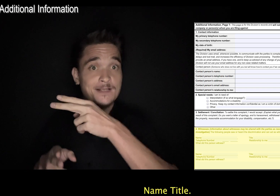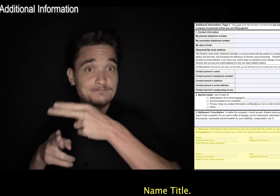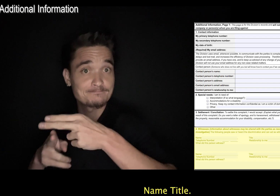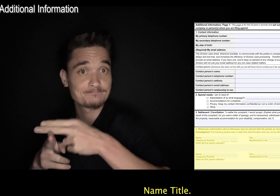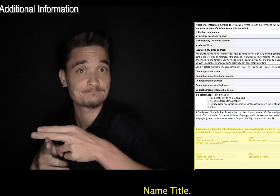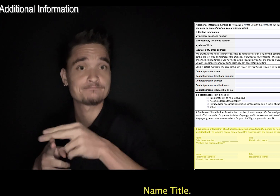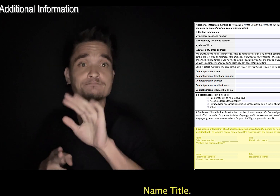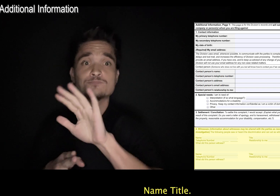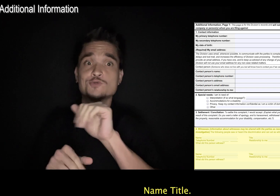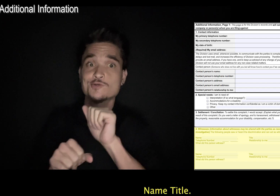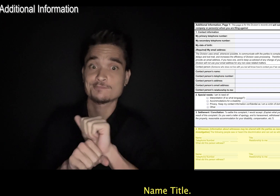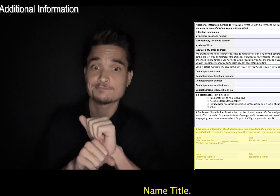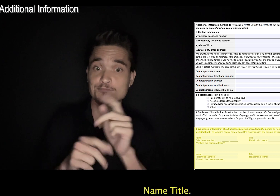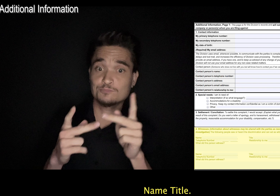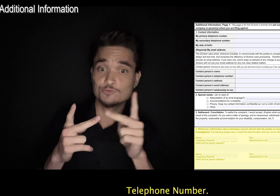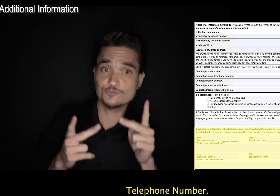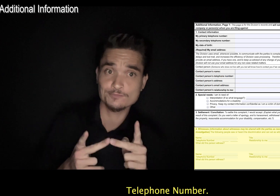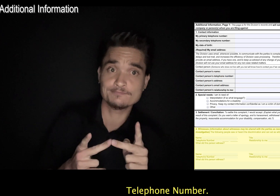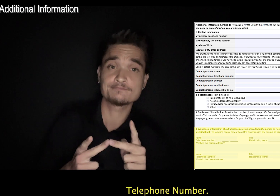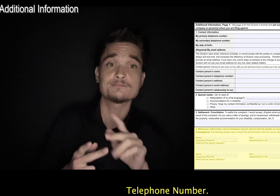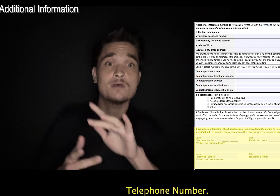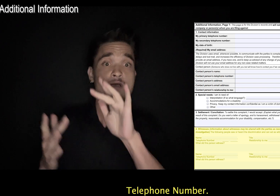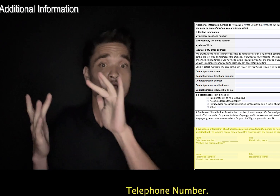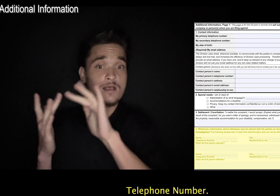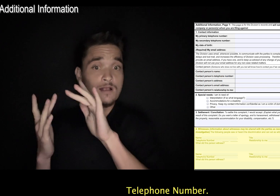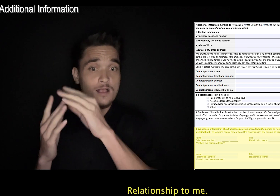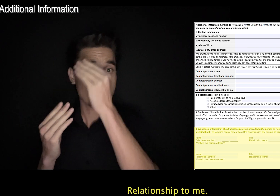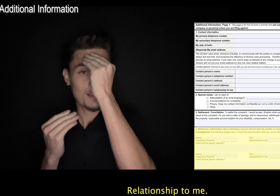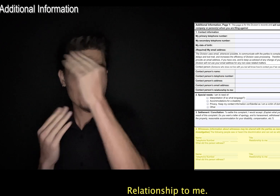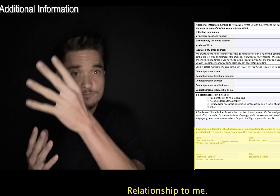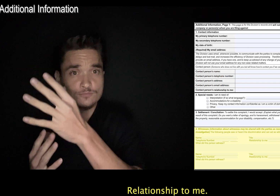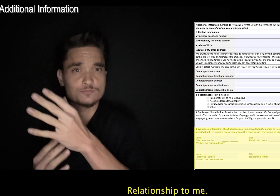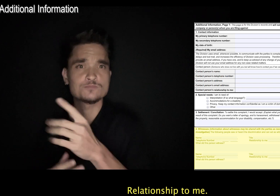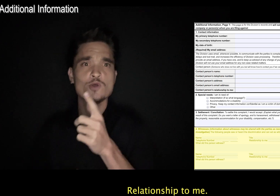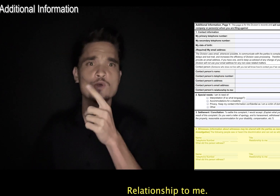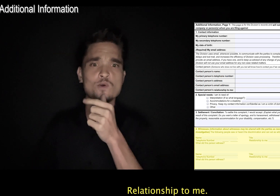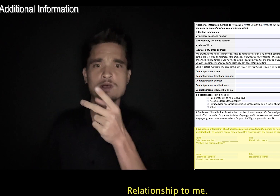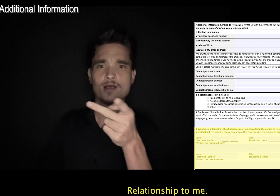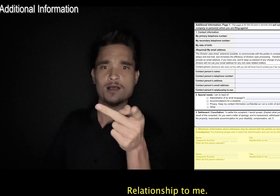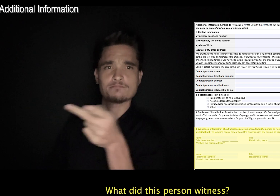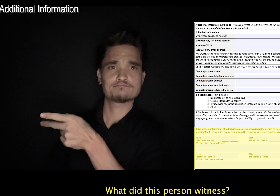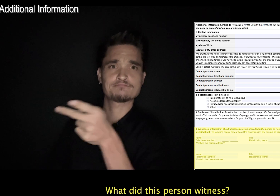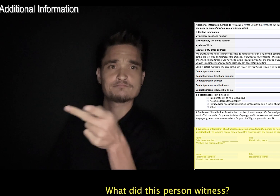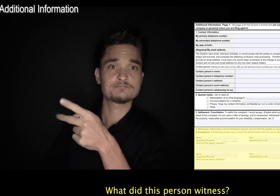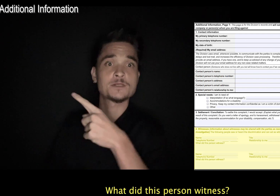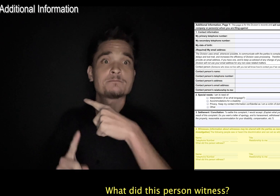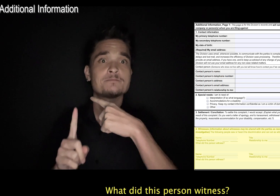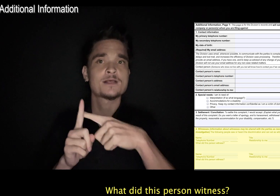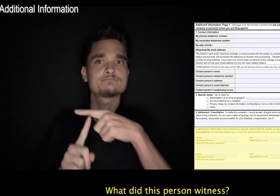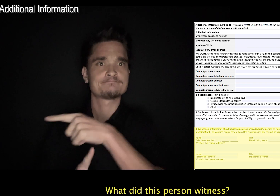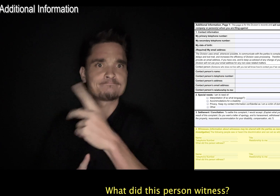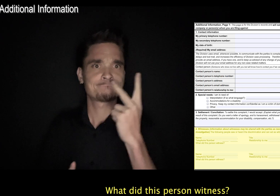Name Title. Telephone Number. Relationship to me. What did this person witness?